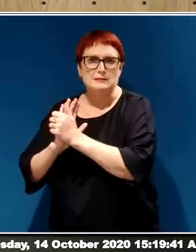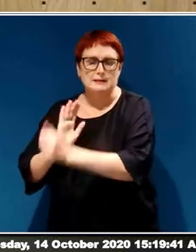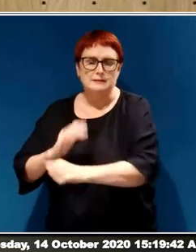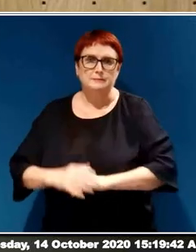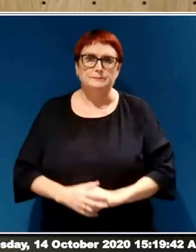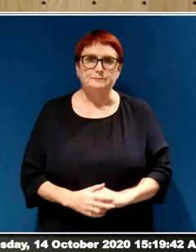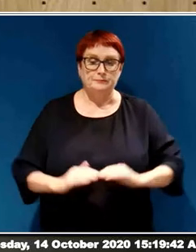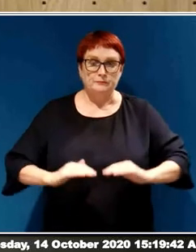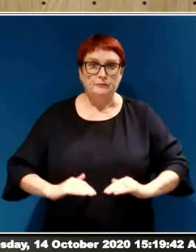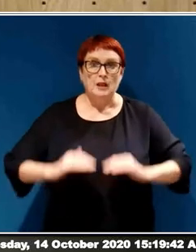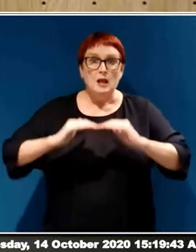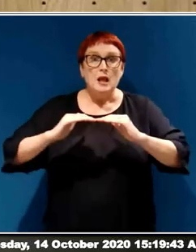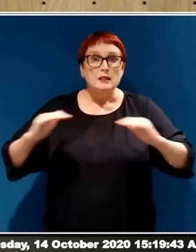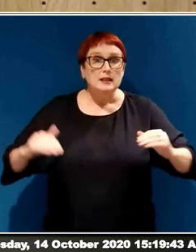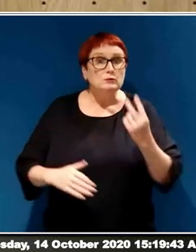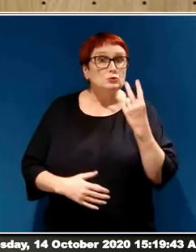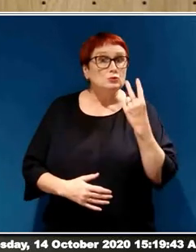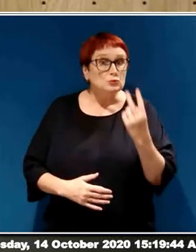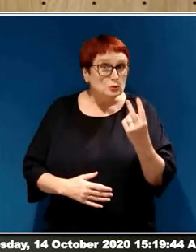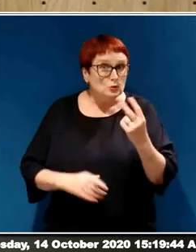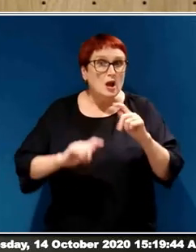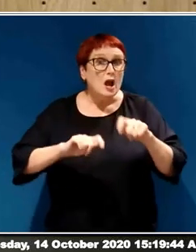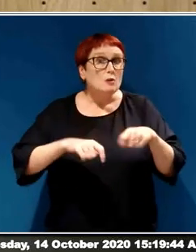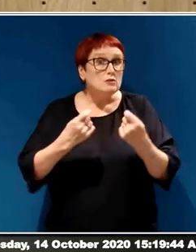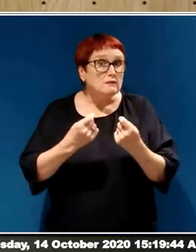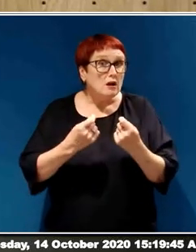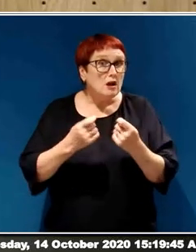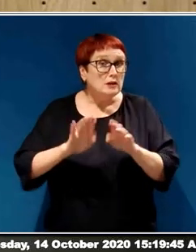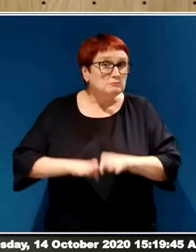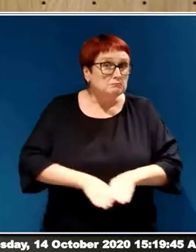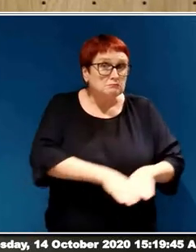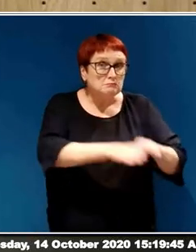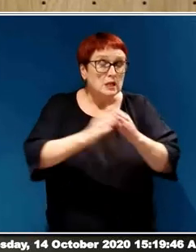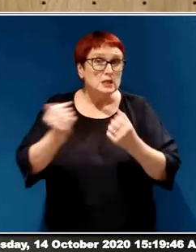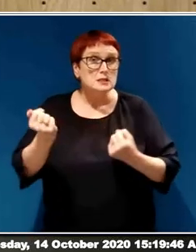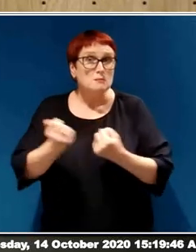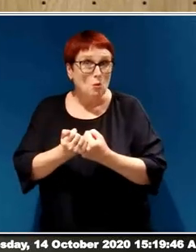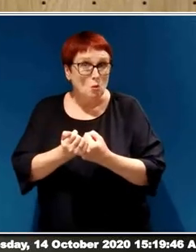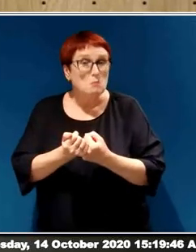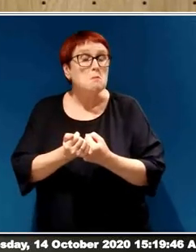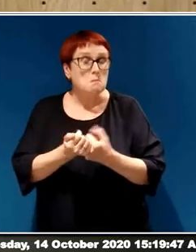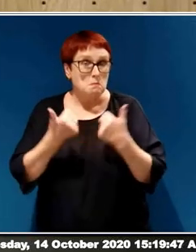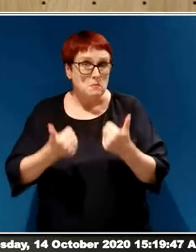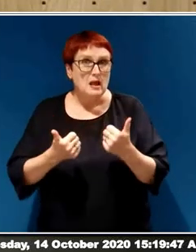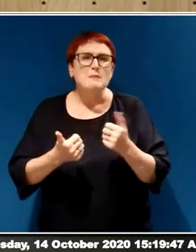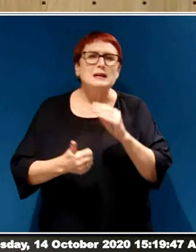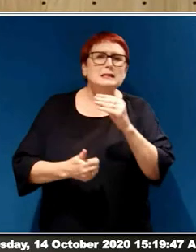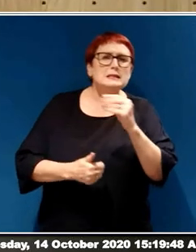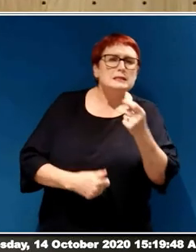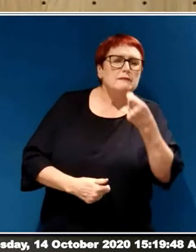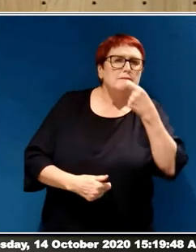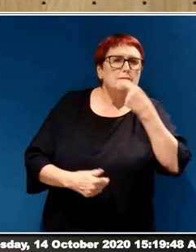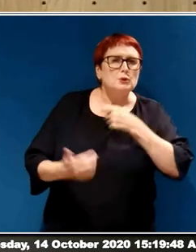there will still be students for whom small group targeted intervention could also be useful.